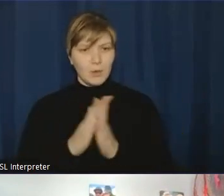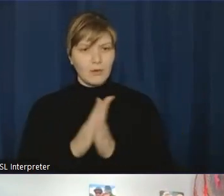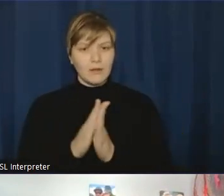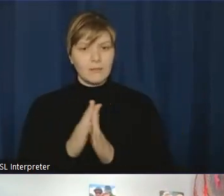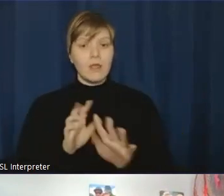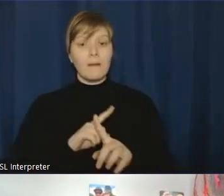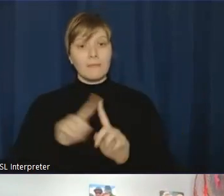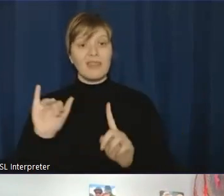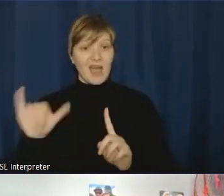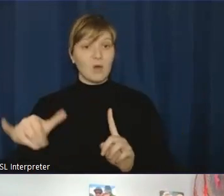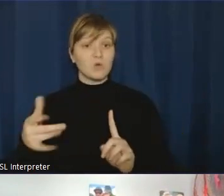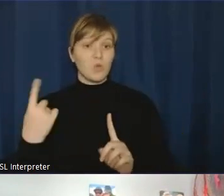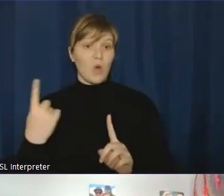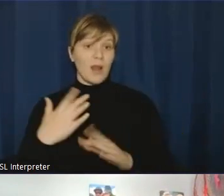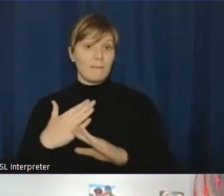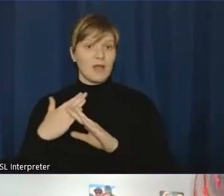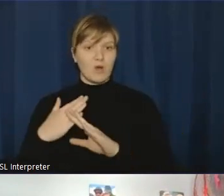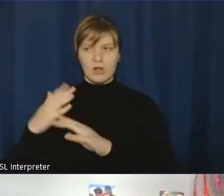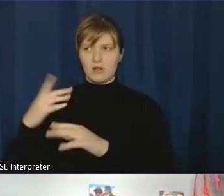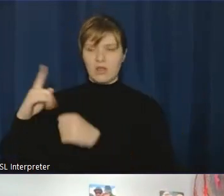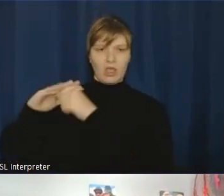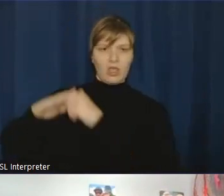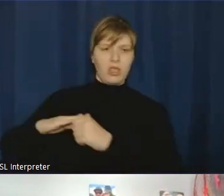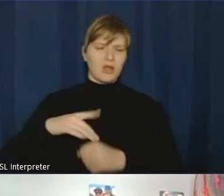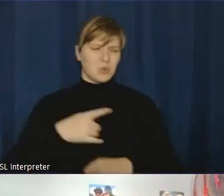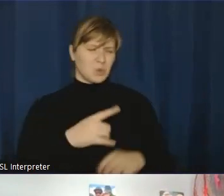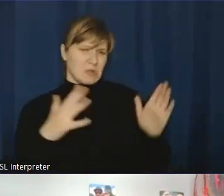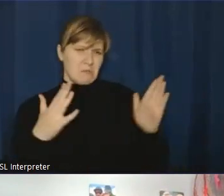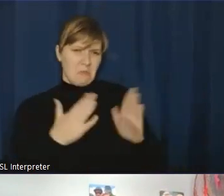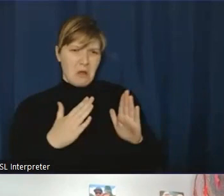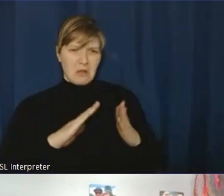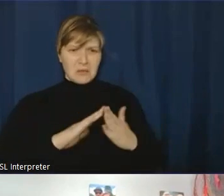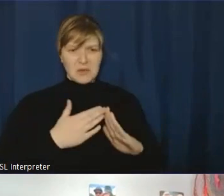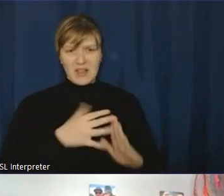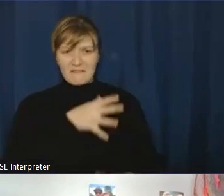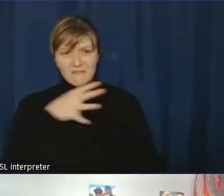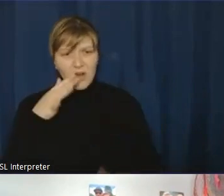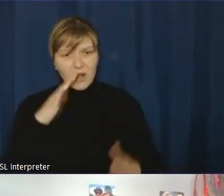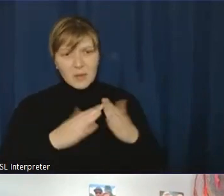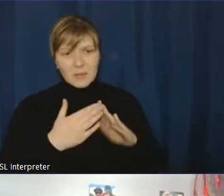that we are just a small rural community and larger communities deserve the money, not us.